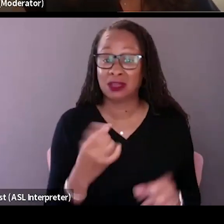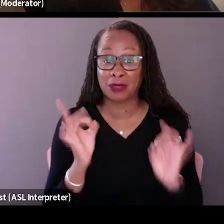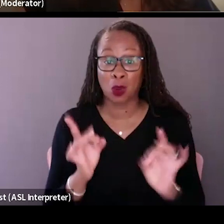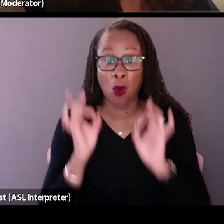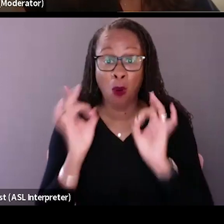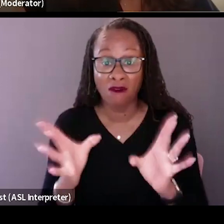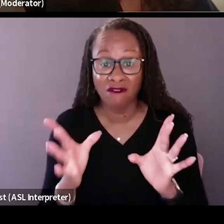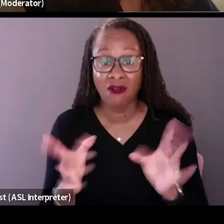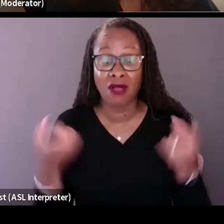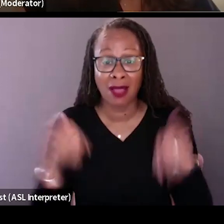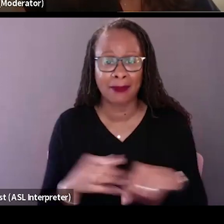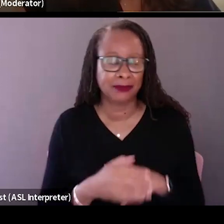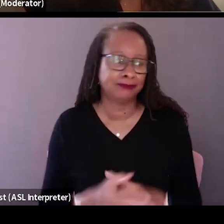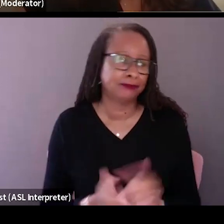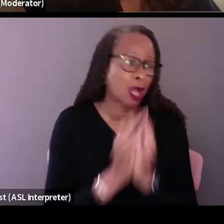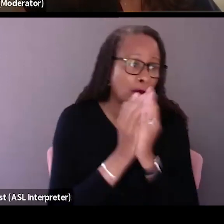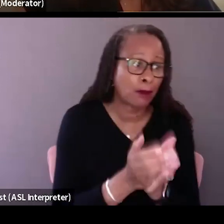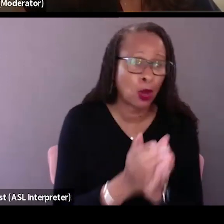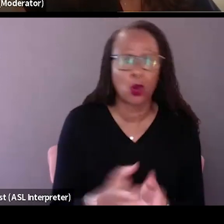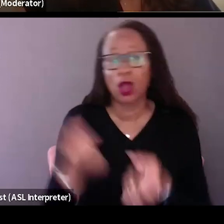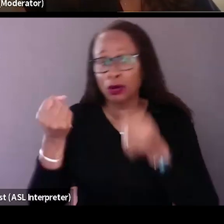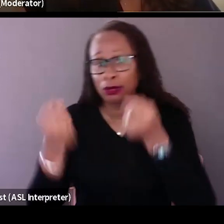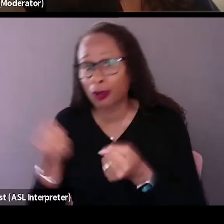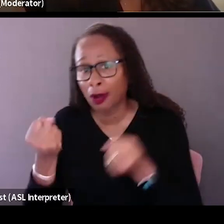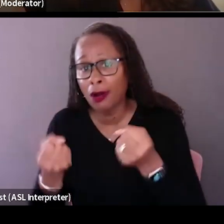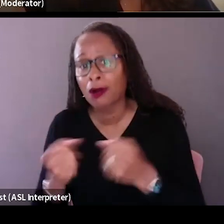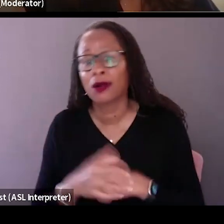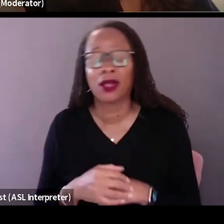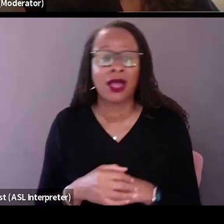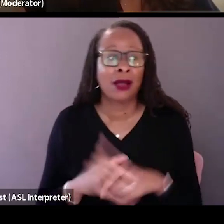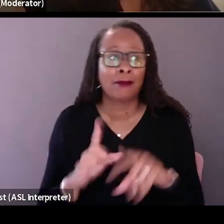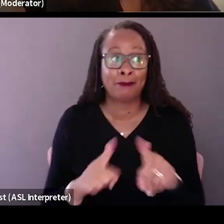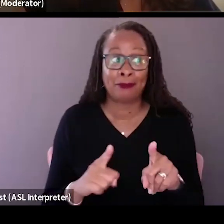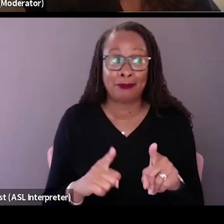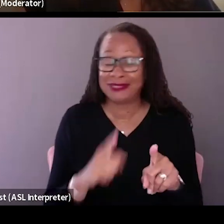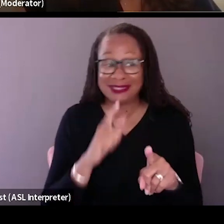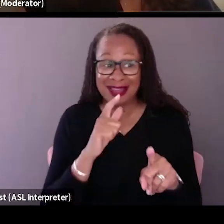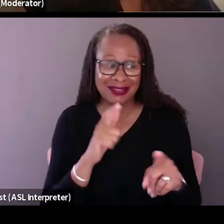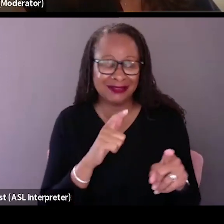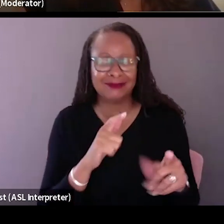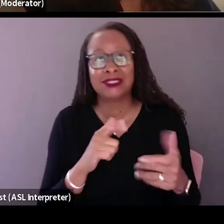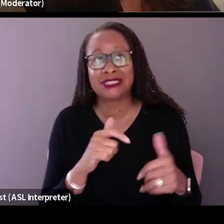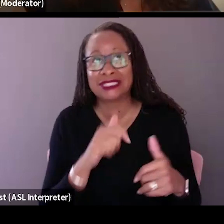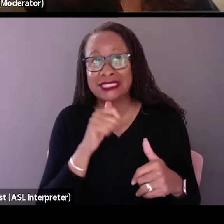It's not an unusual thing. What's unusual is the power and all the other things that Alec and this, you know,